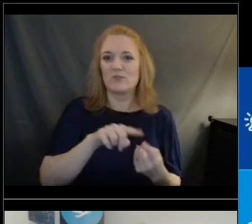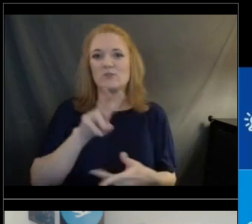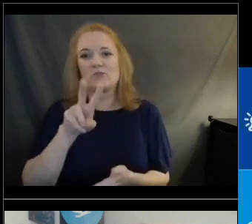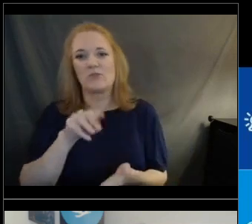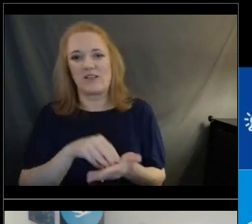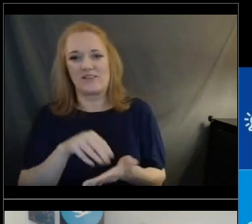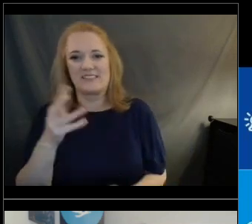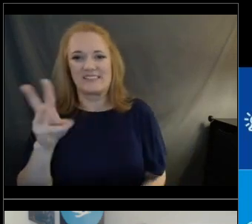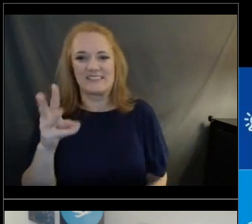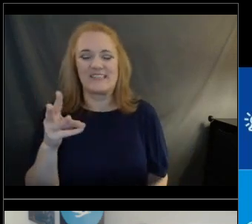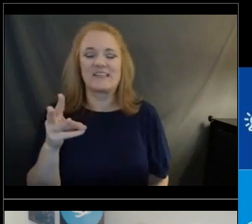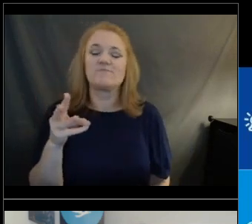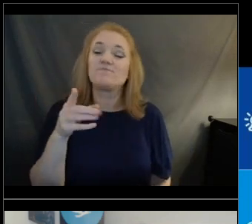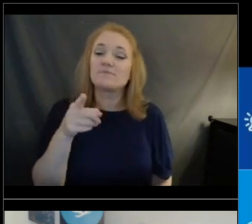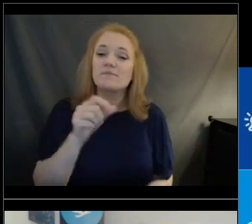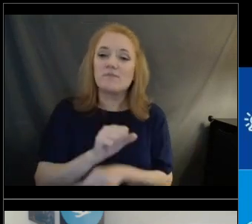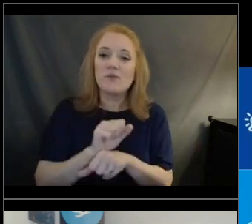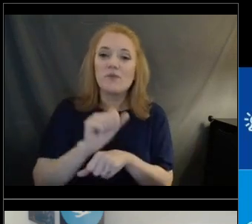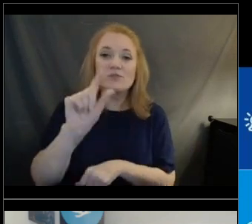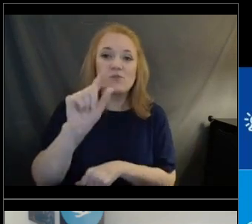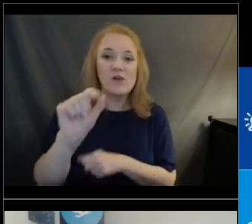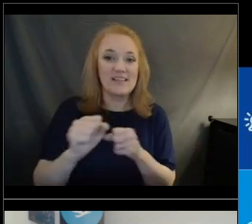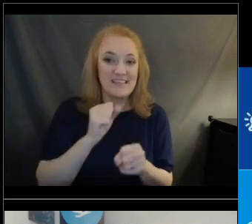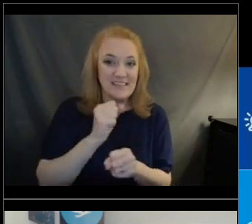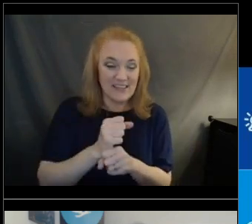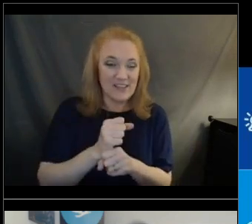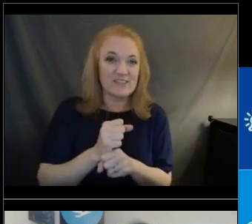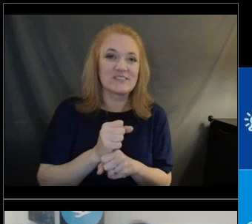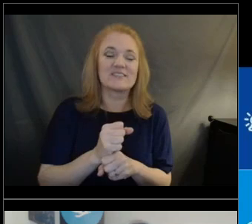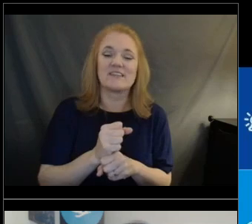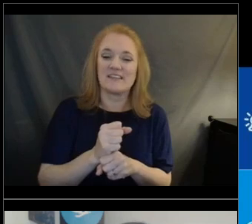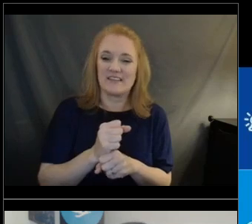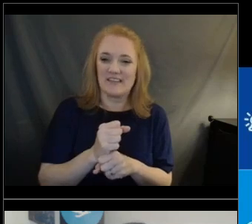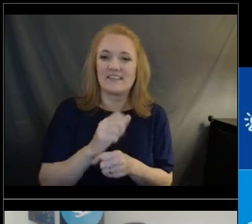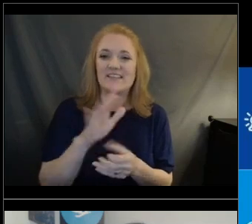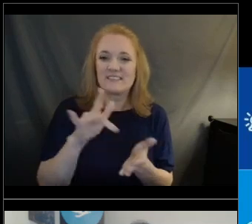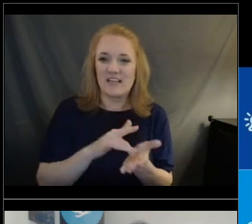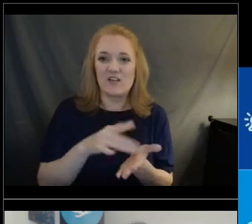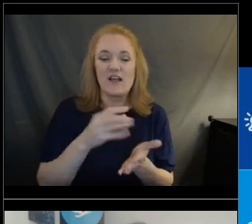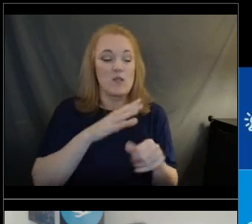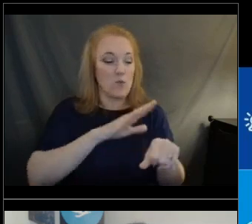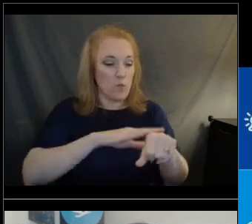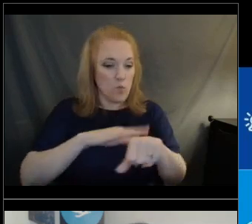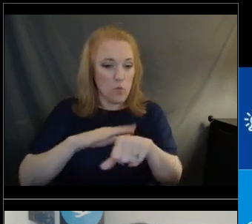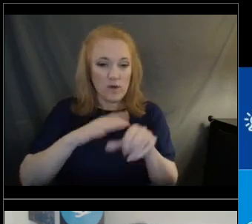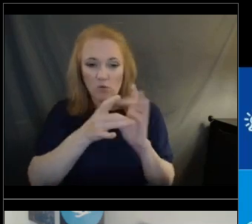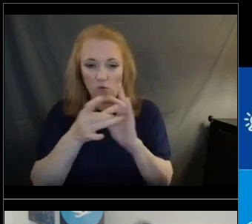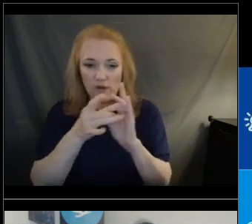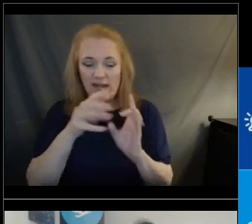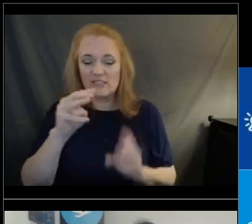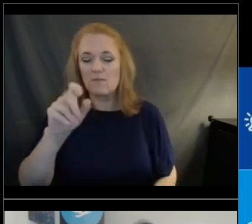Center spanned 20 years. And in addition to Warning Coordination Meteorologist,